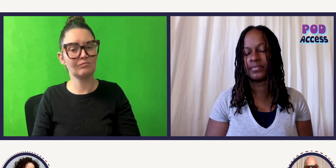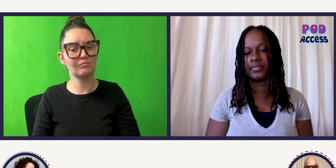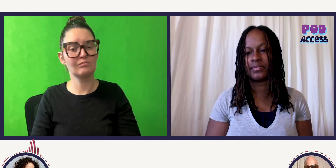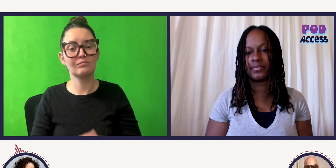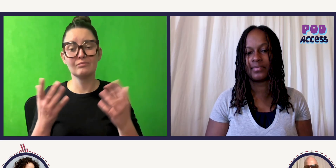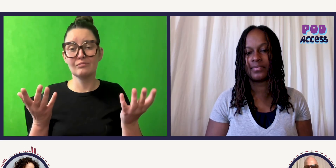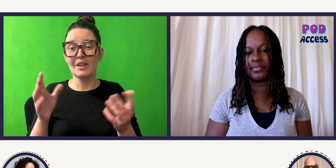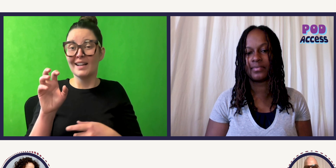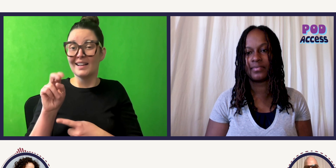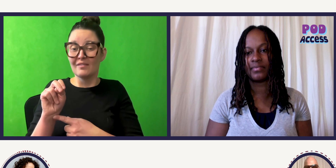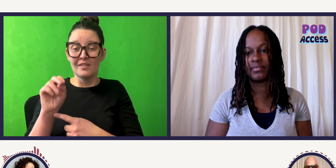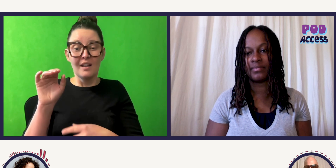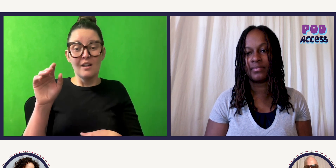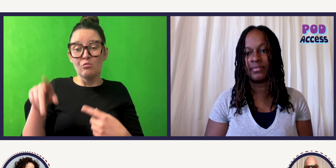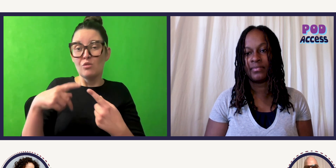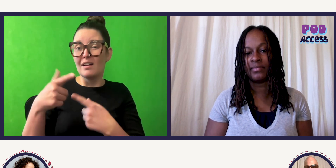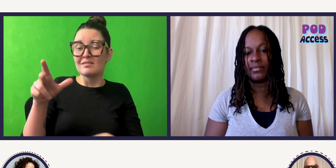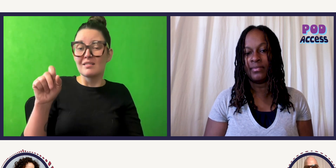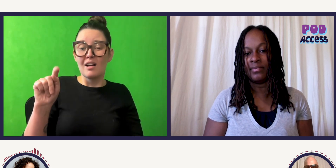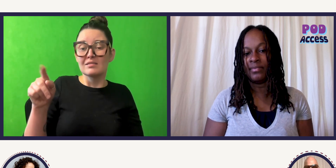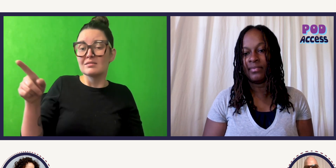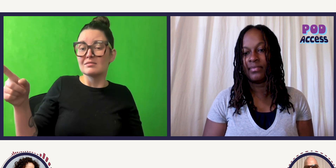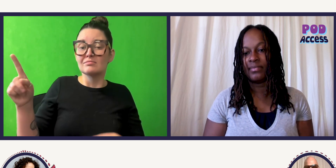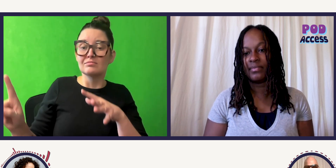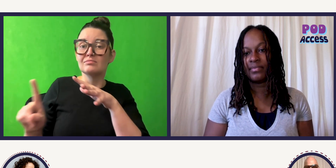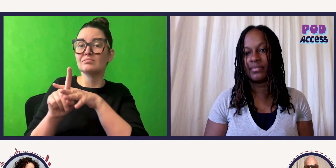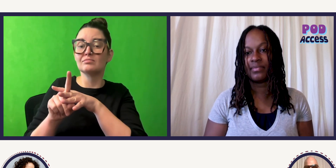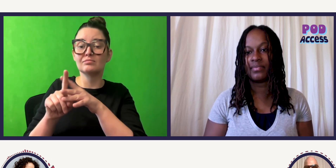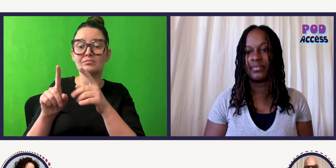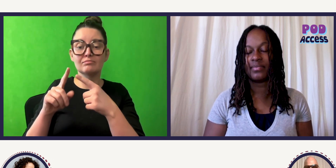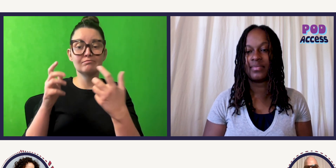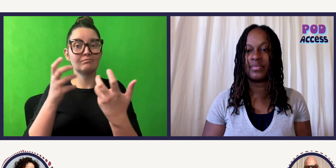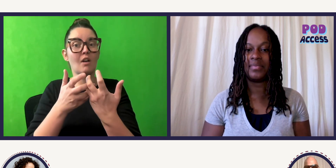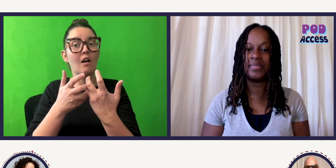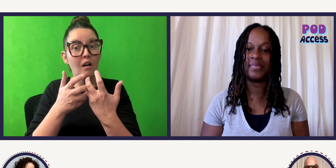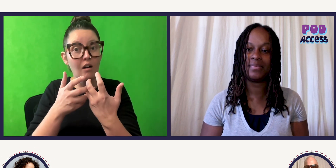Even when a guest does appear to match your podcast’s vibe, you should make sure you’re both on the same page.